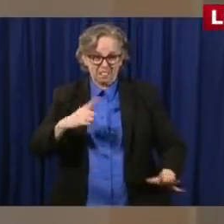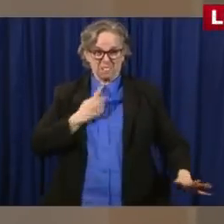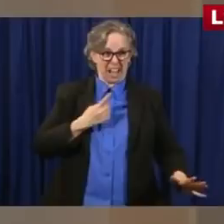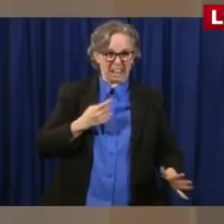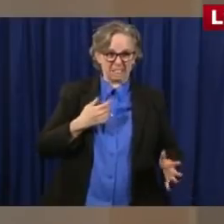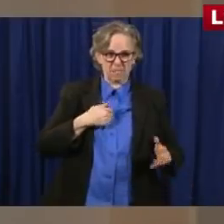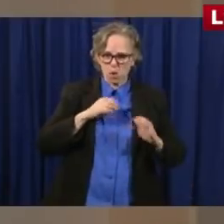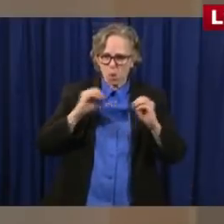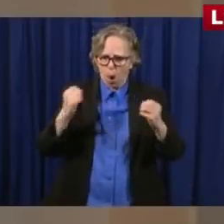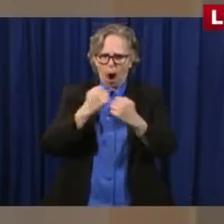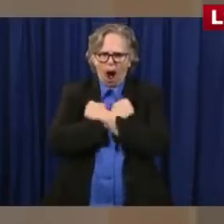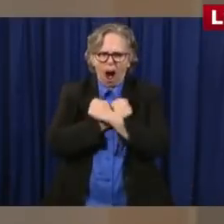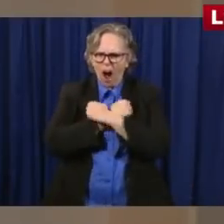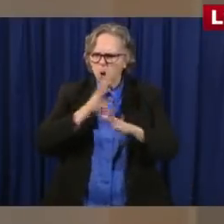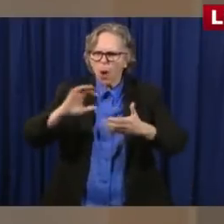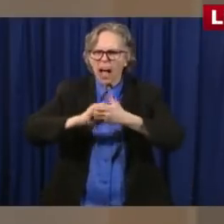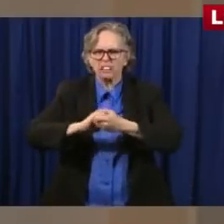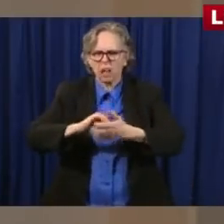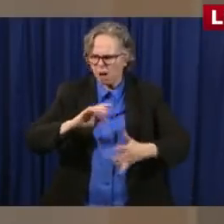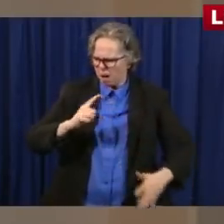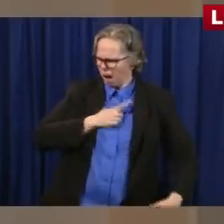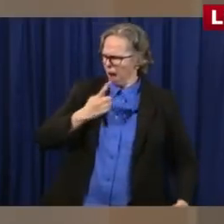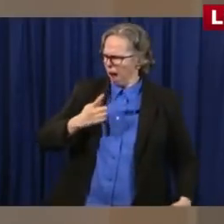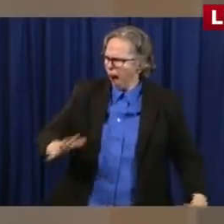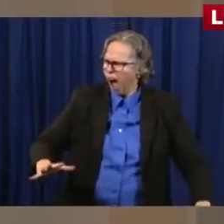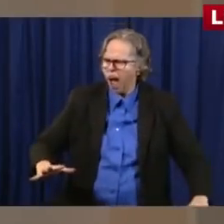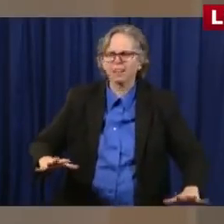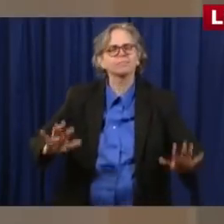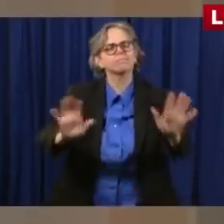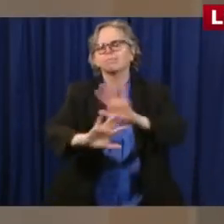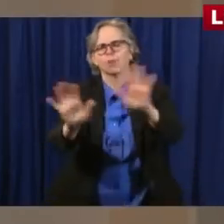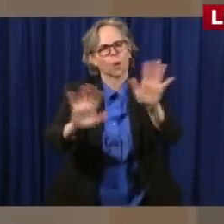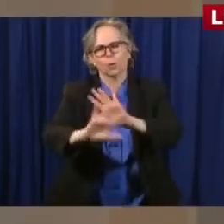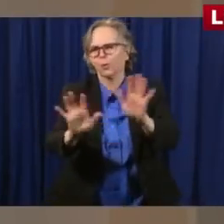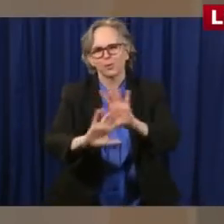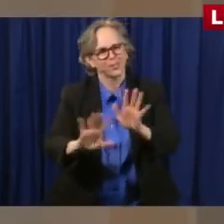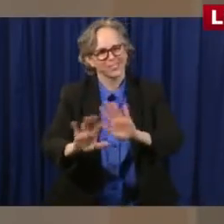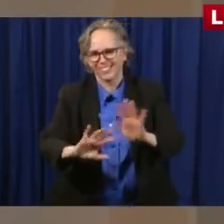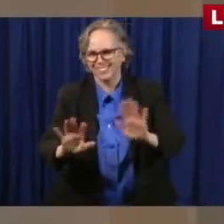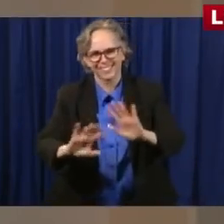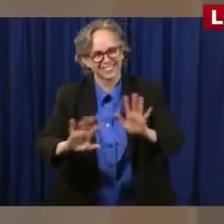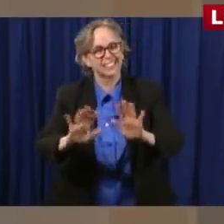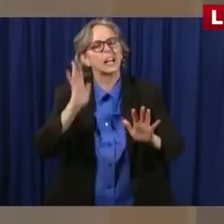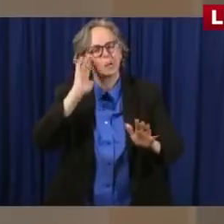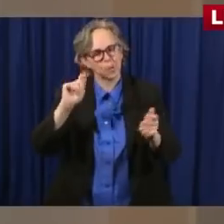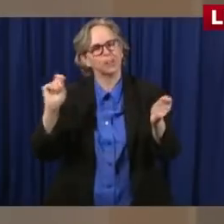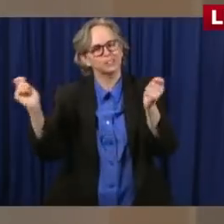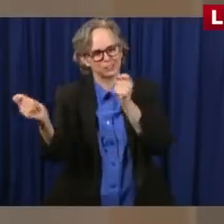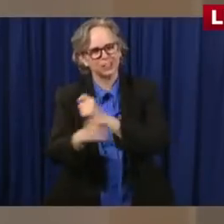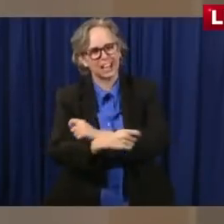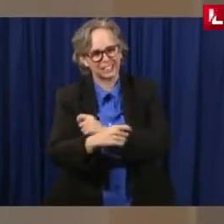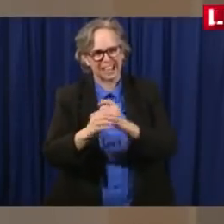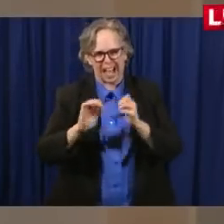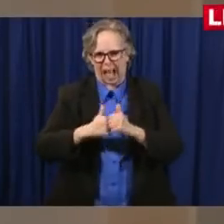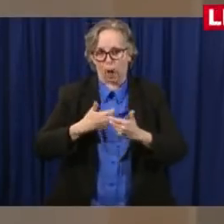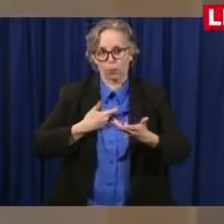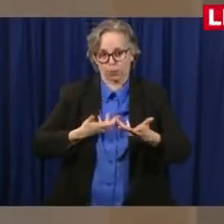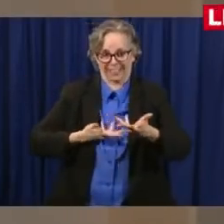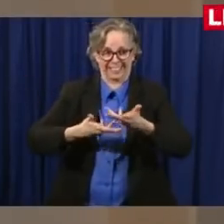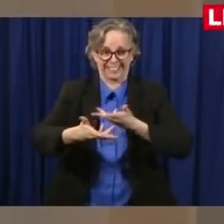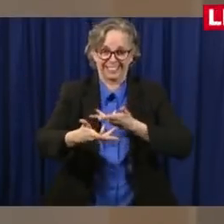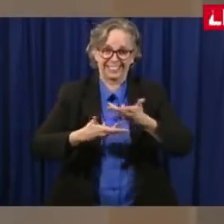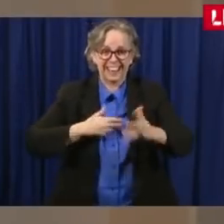DON’T BE OFFENDED IF YOU DON’T GET HANDSHAKES OR HUGS FOR A WHILE.